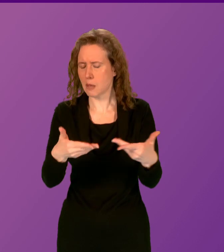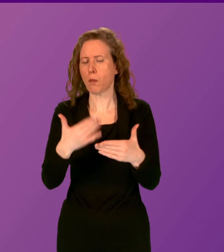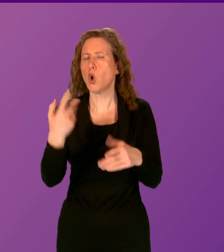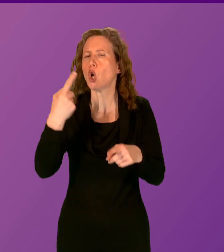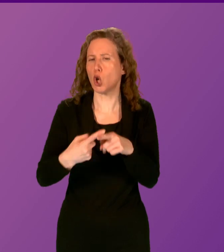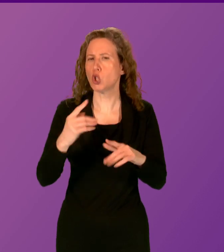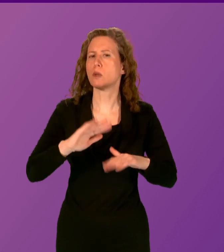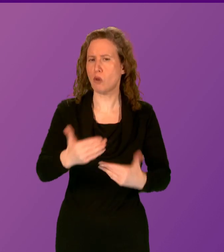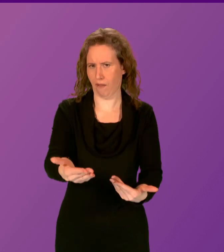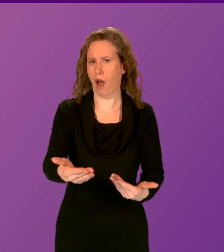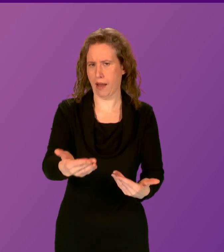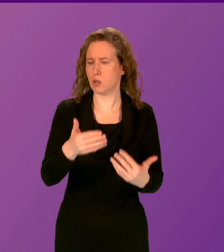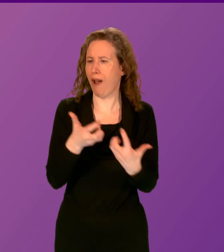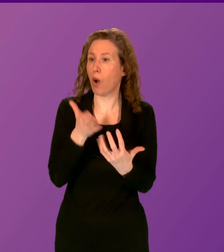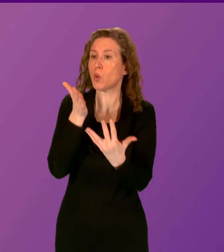it comes to access to treatment.